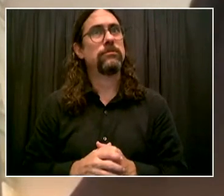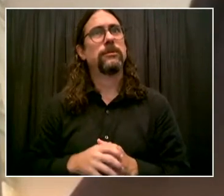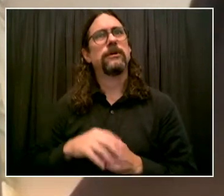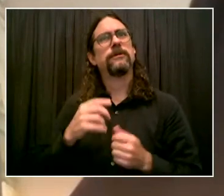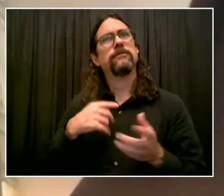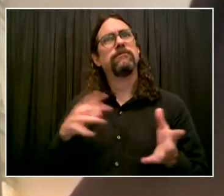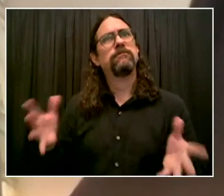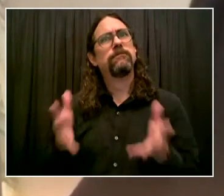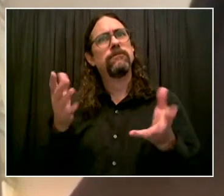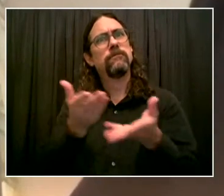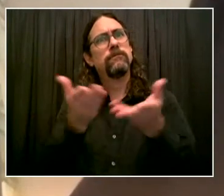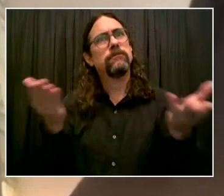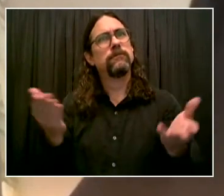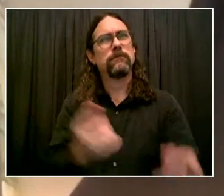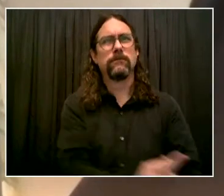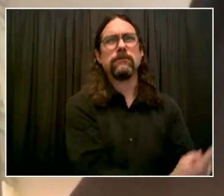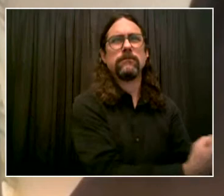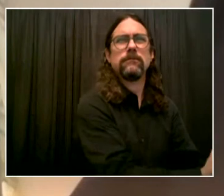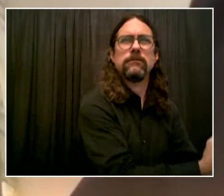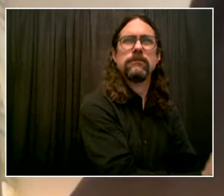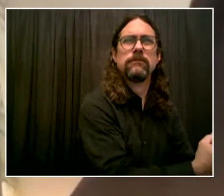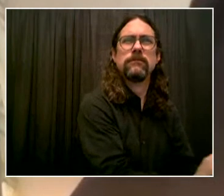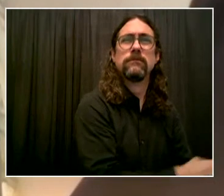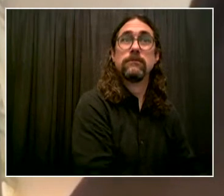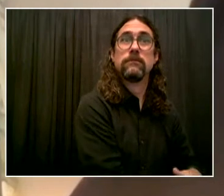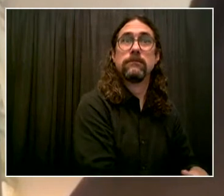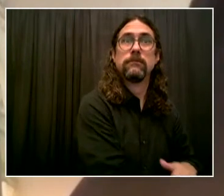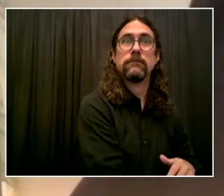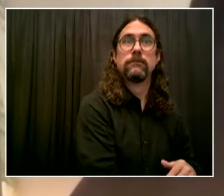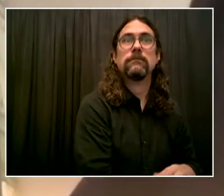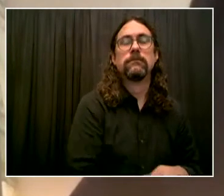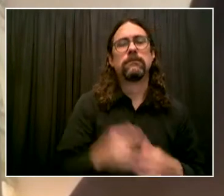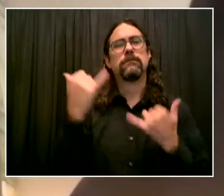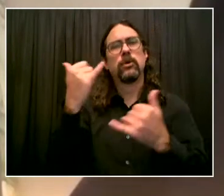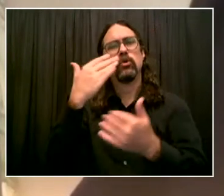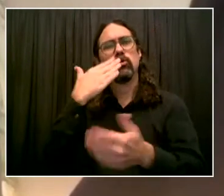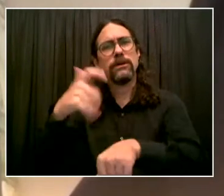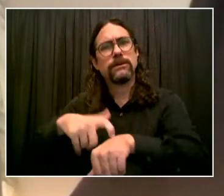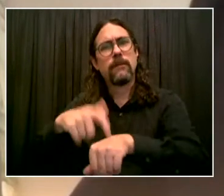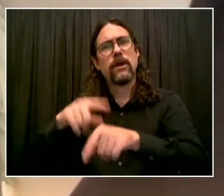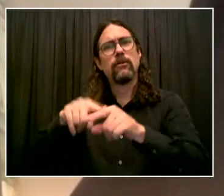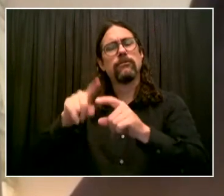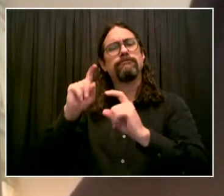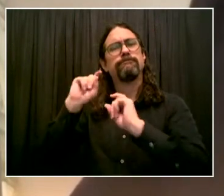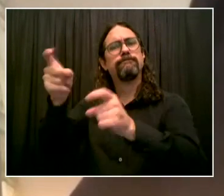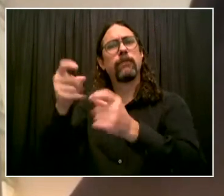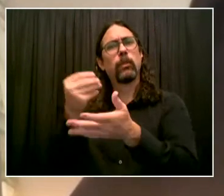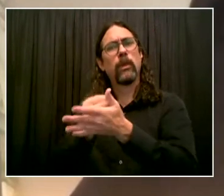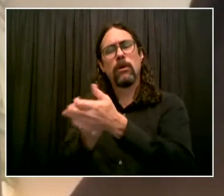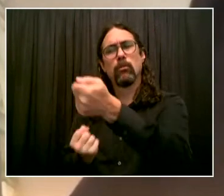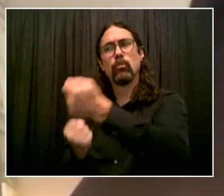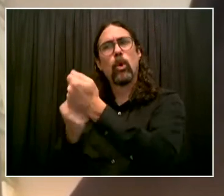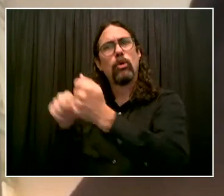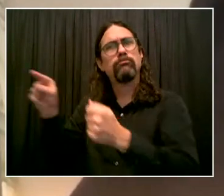THE GROUND IN TAXES. IT'S TIME TO DONATE T O THEM AND TO REACH OUT TO